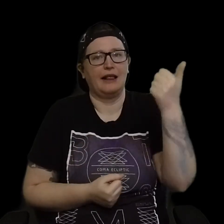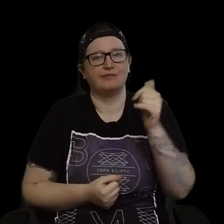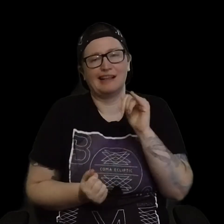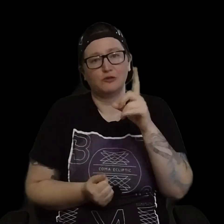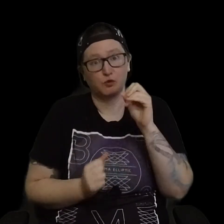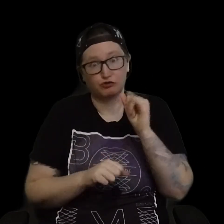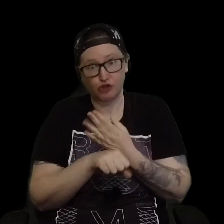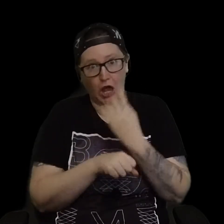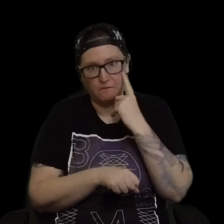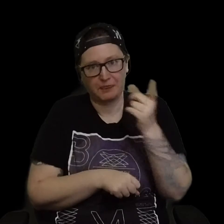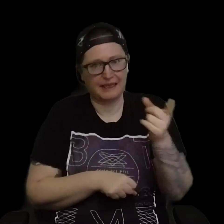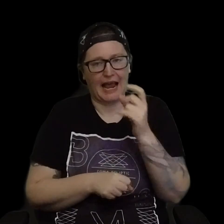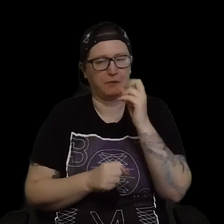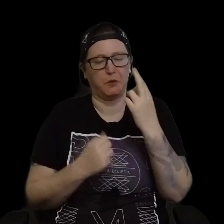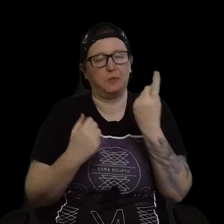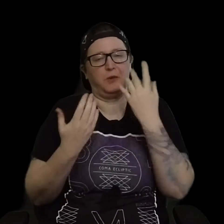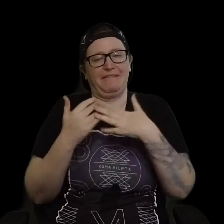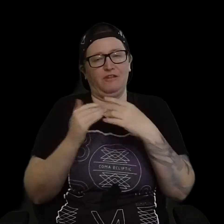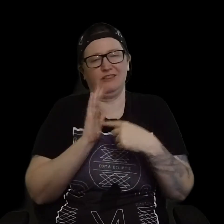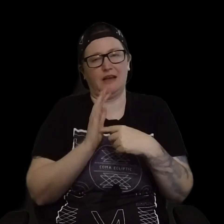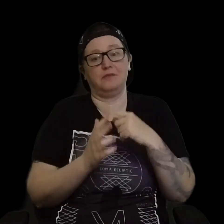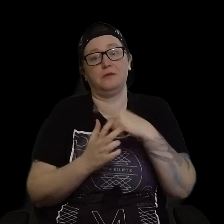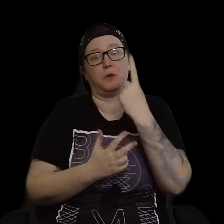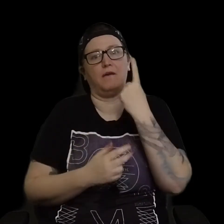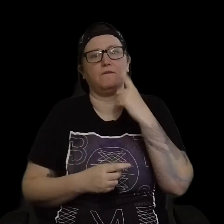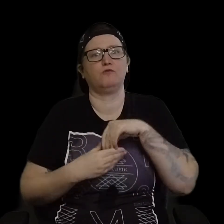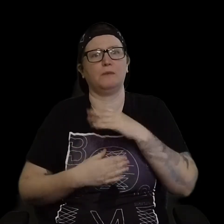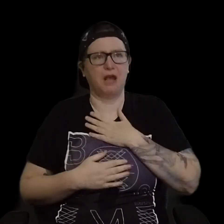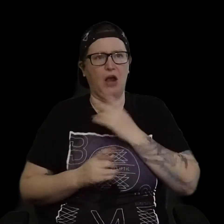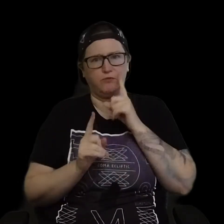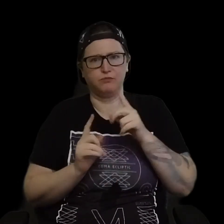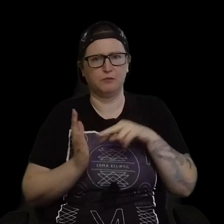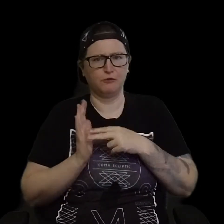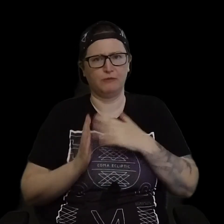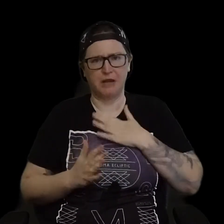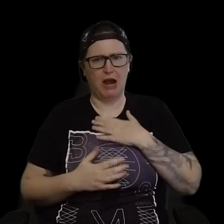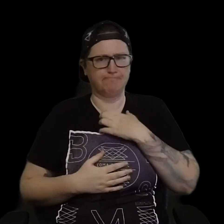doing something for other people like a job or you know whatever and then the one internal is my goal